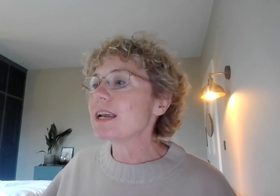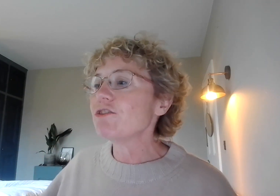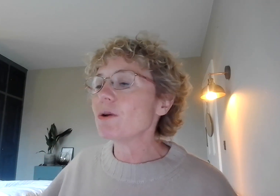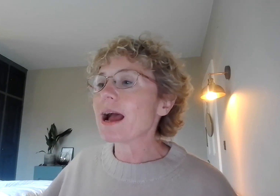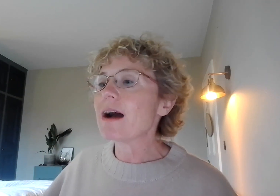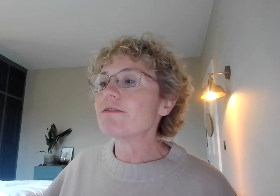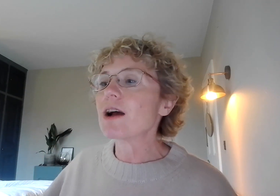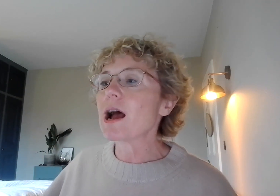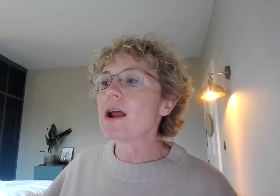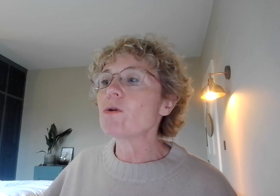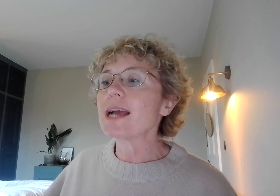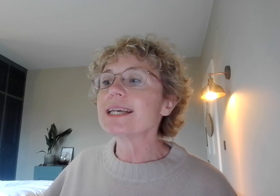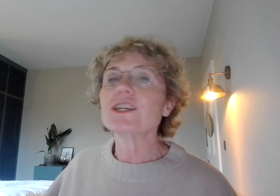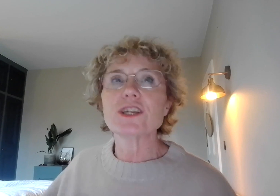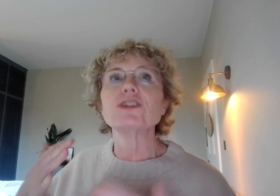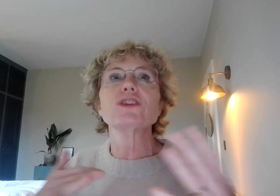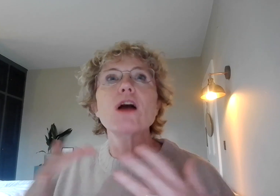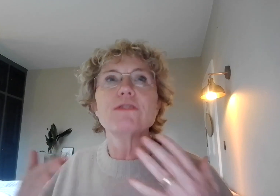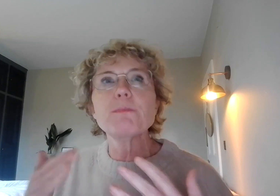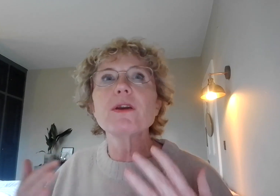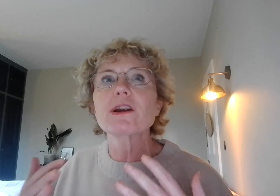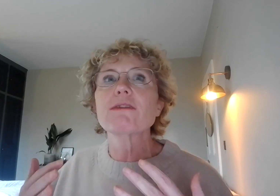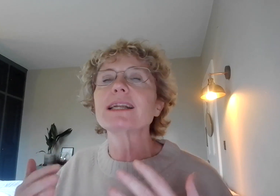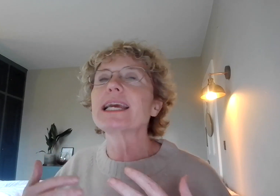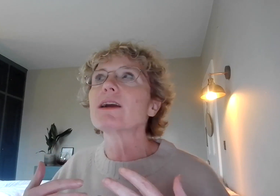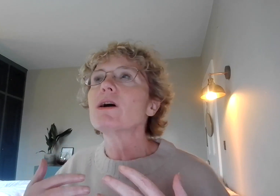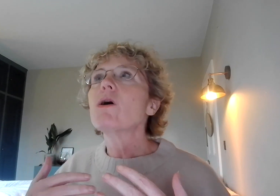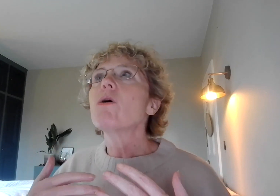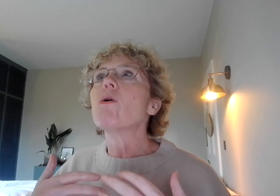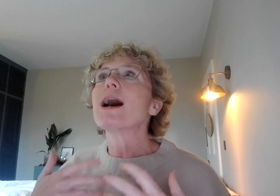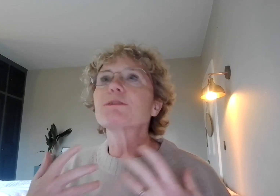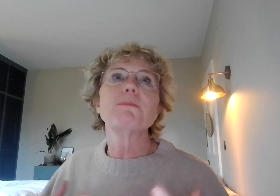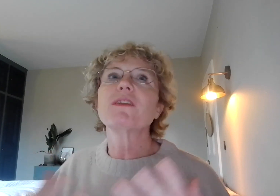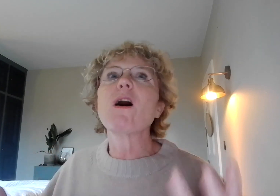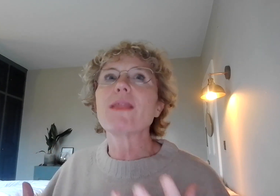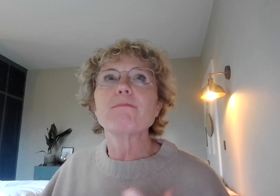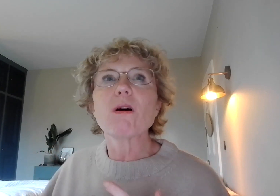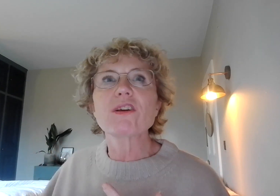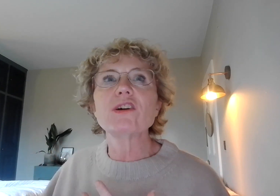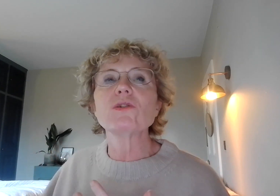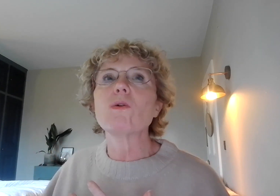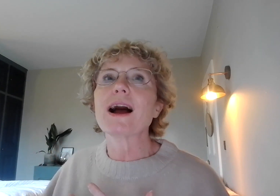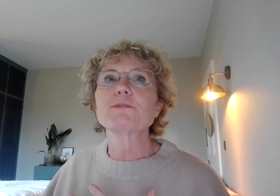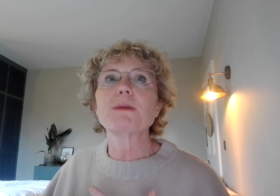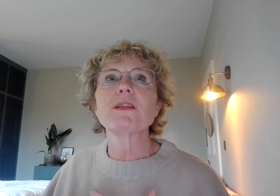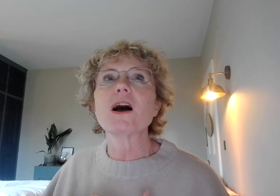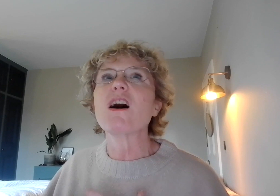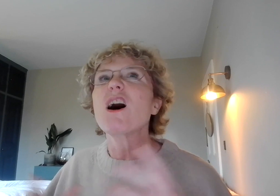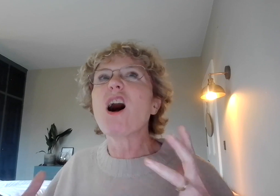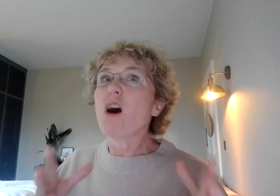Whereas, if you have an organization that's overly bureaucratic, or has people that are not bothered, or has people that